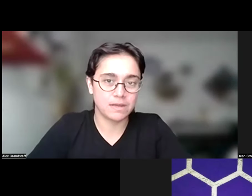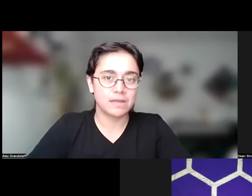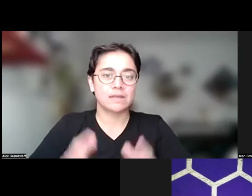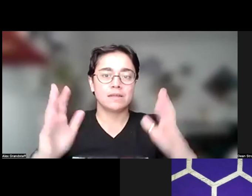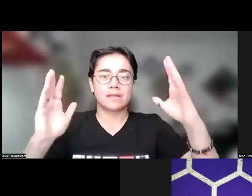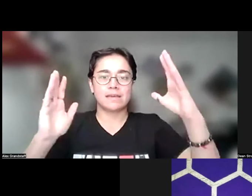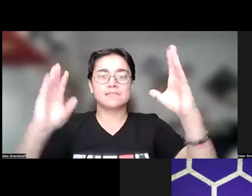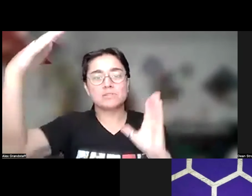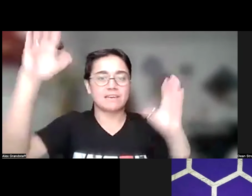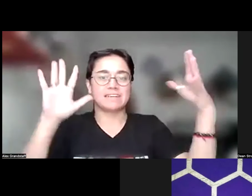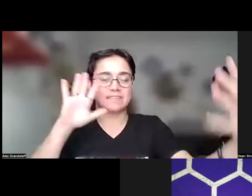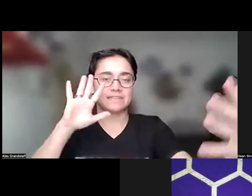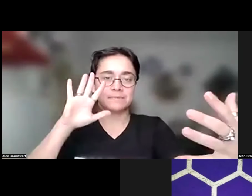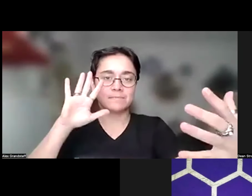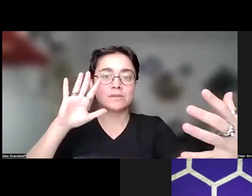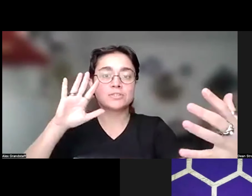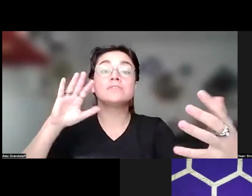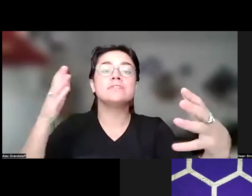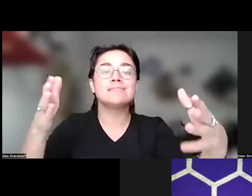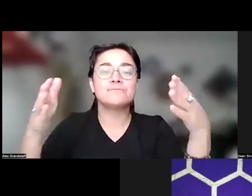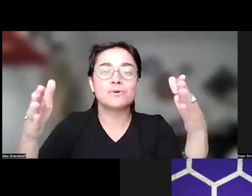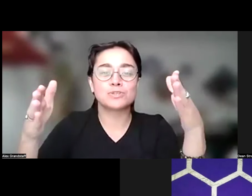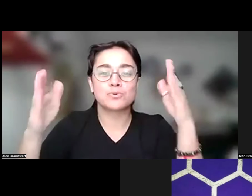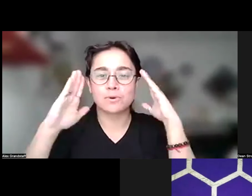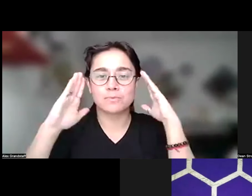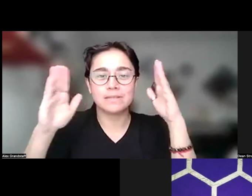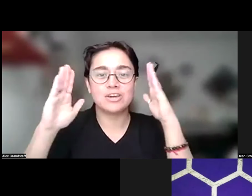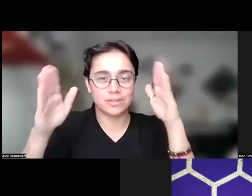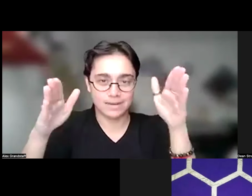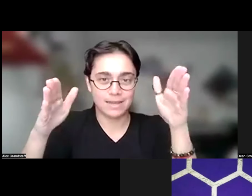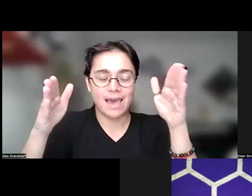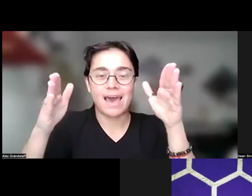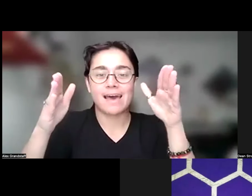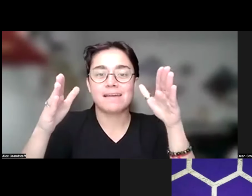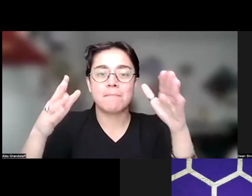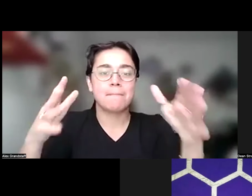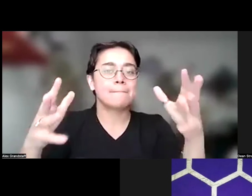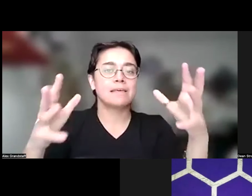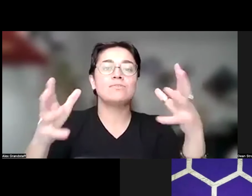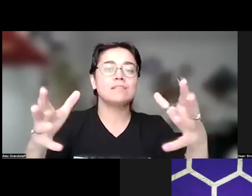I personally believe that advocacy work is multifaceted.